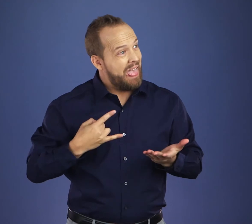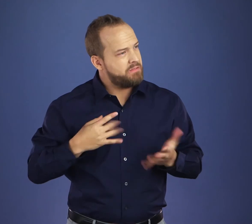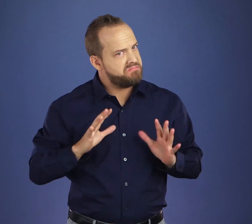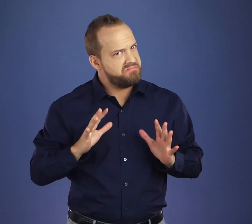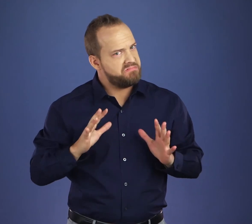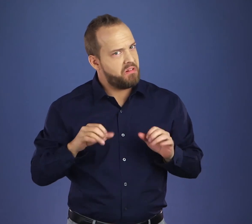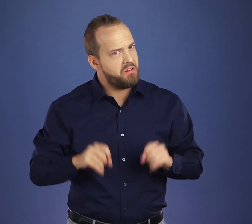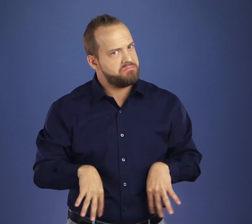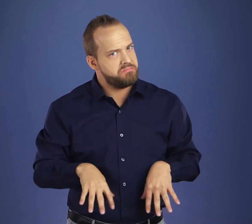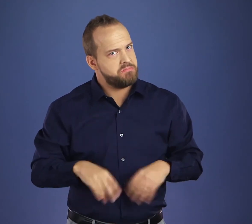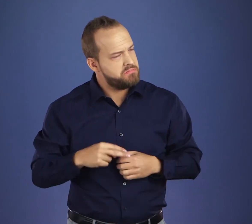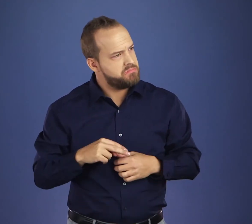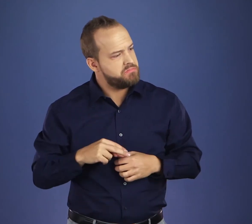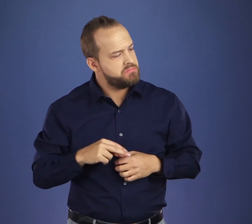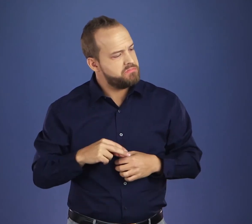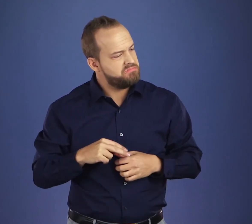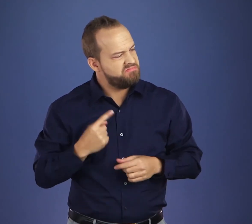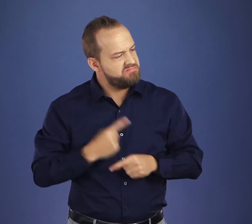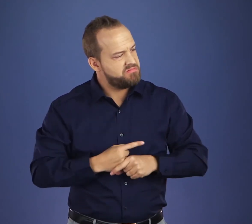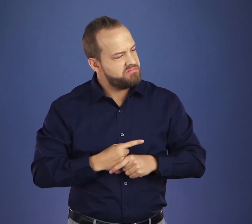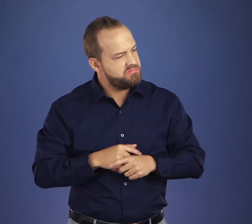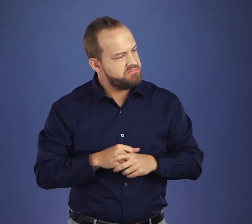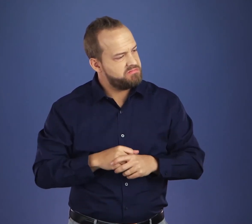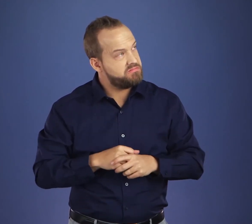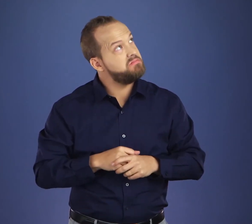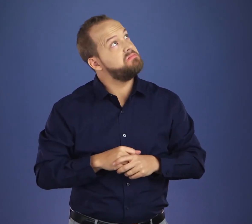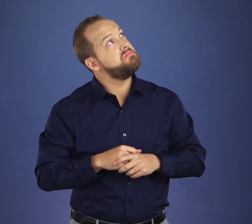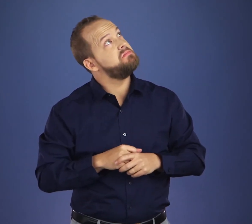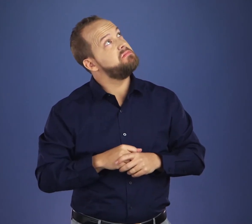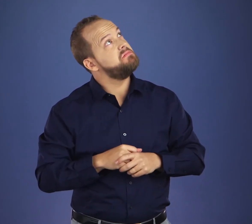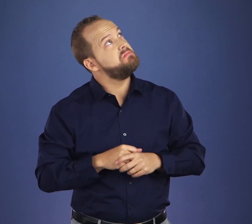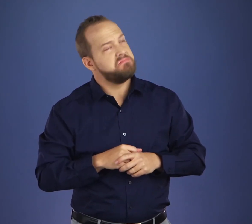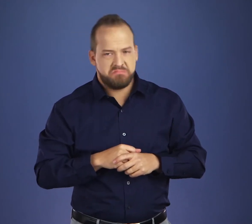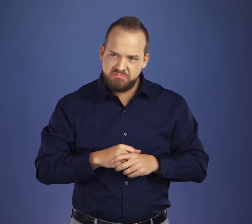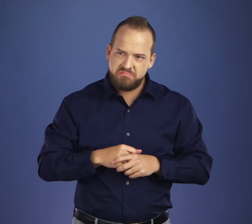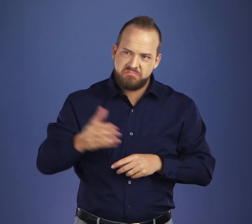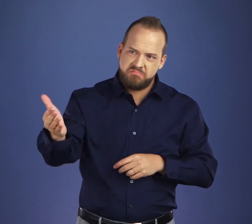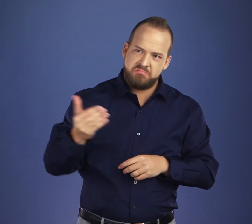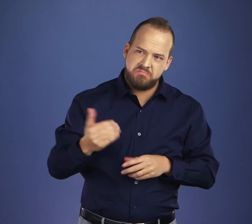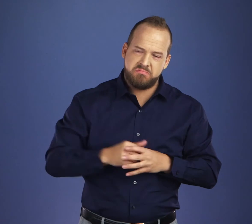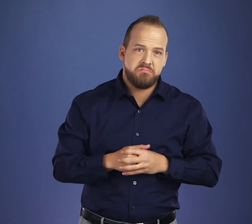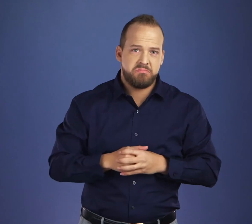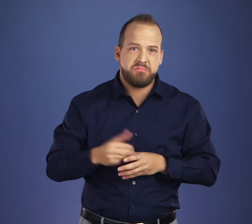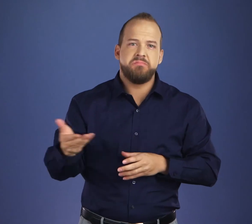Not another word was said. What more indeed could be said?